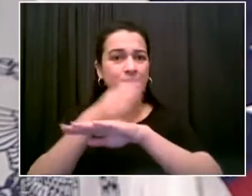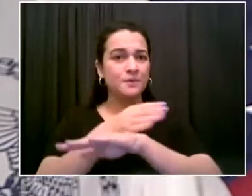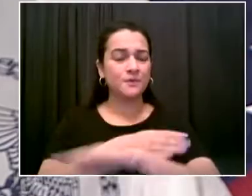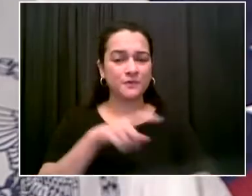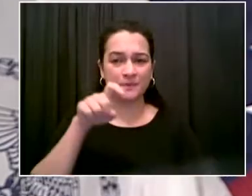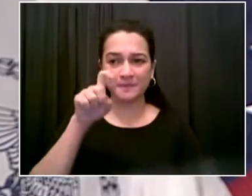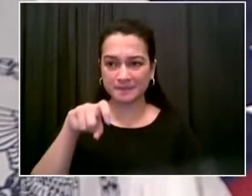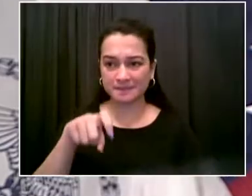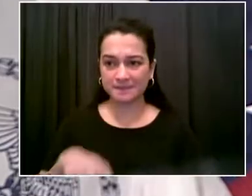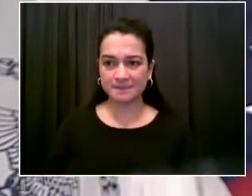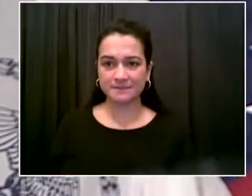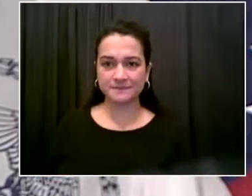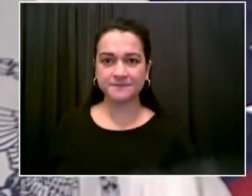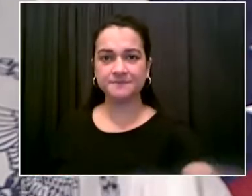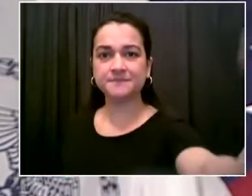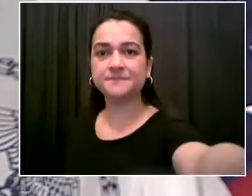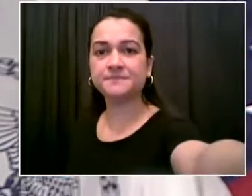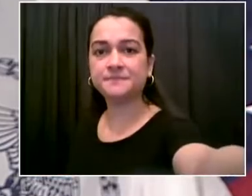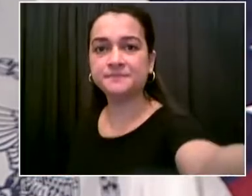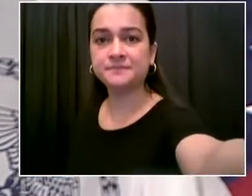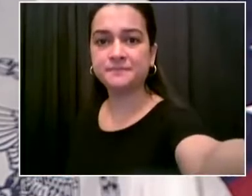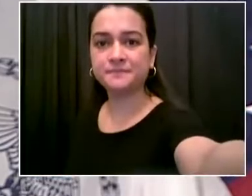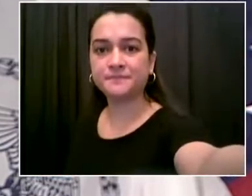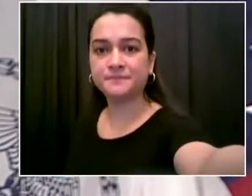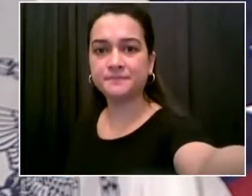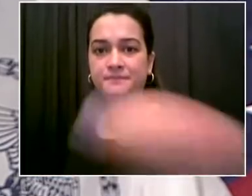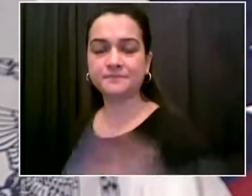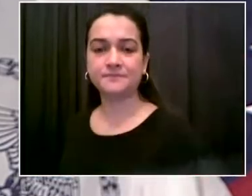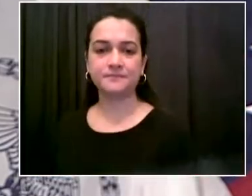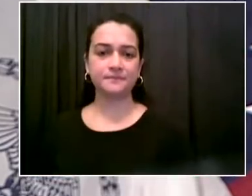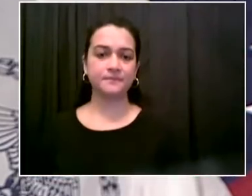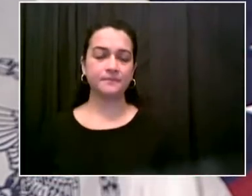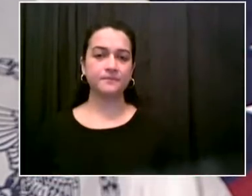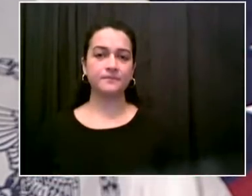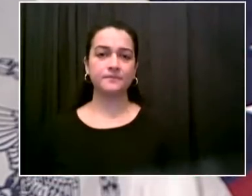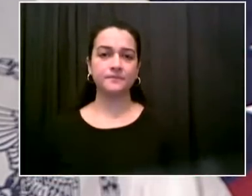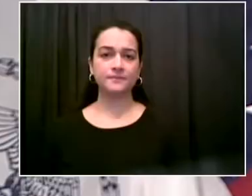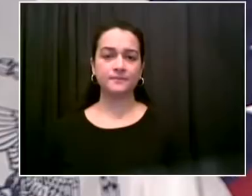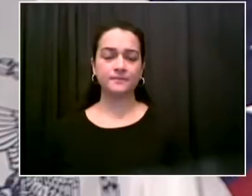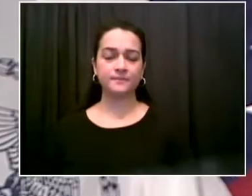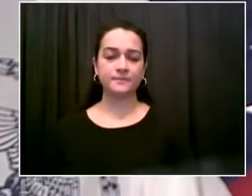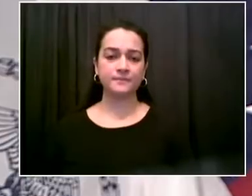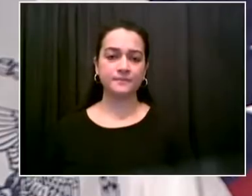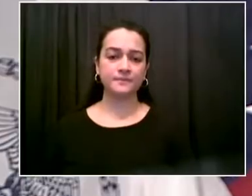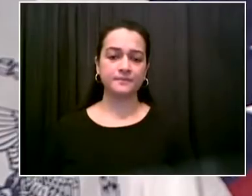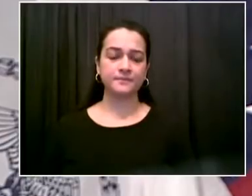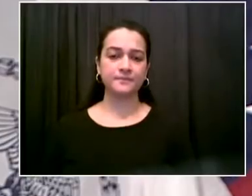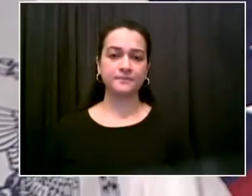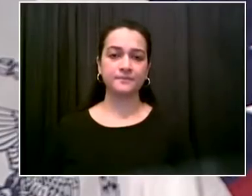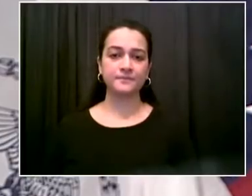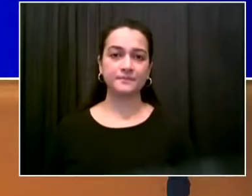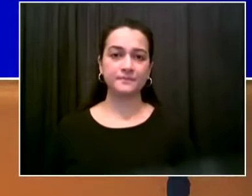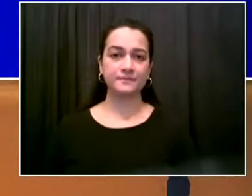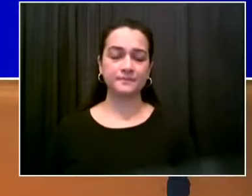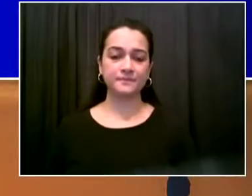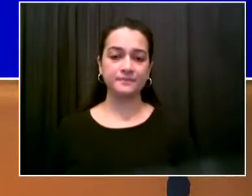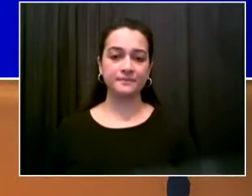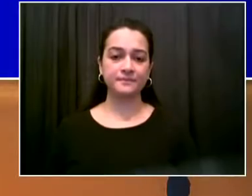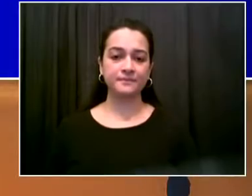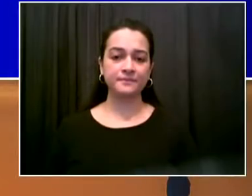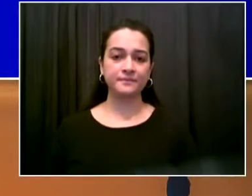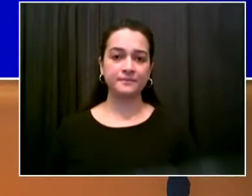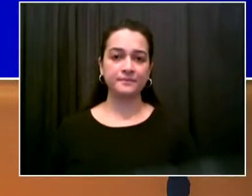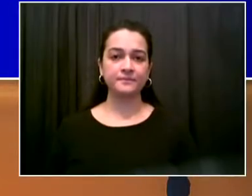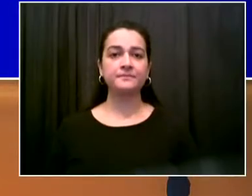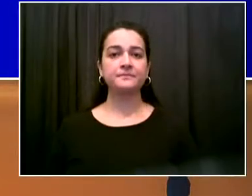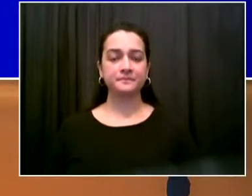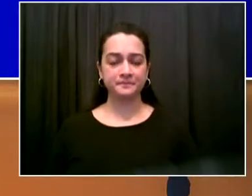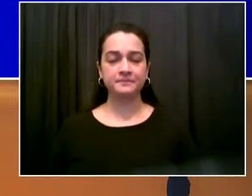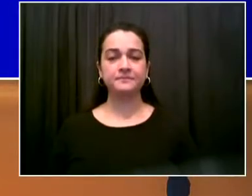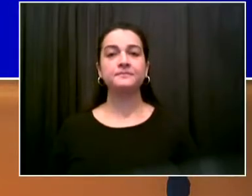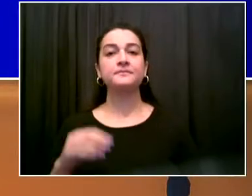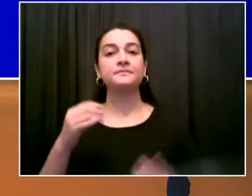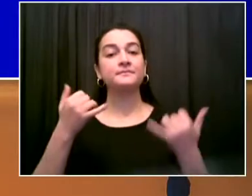US TO DO IN OUR